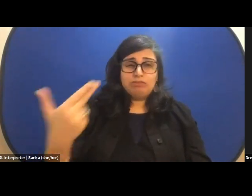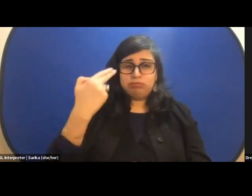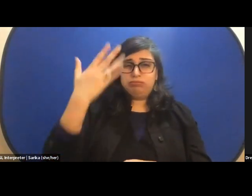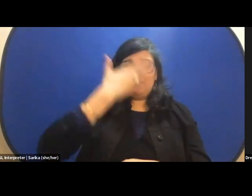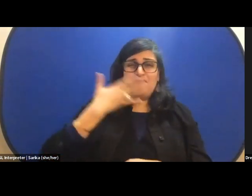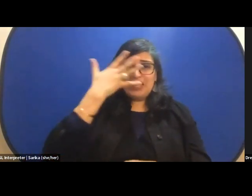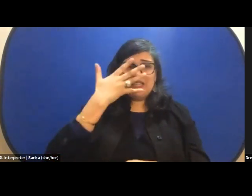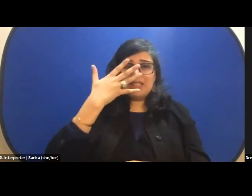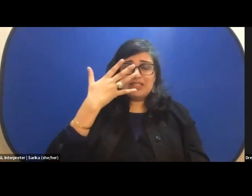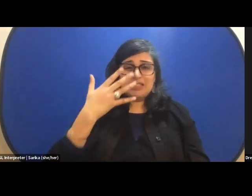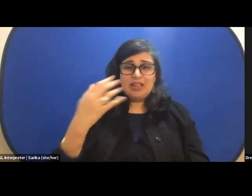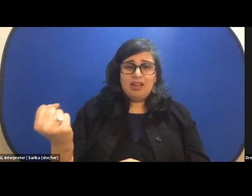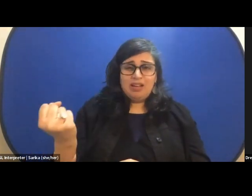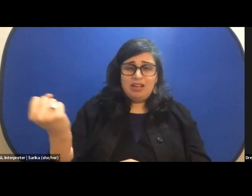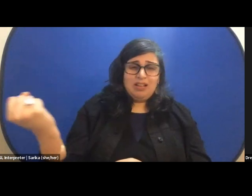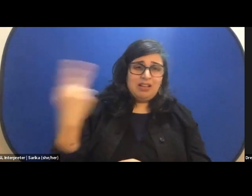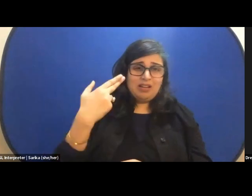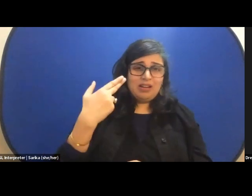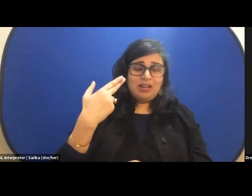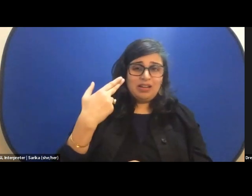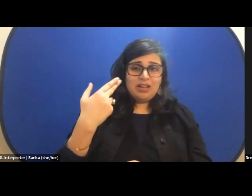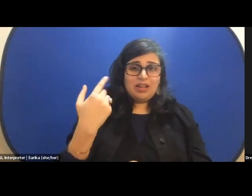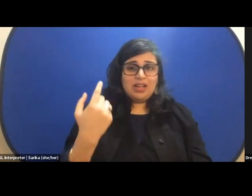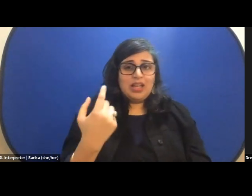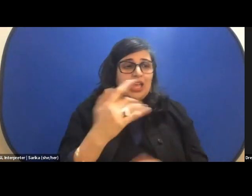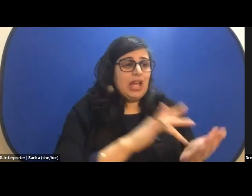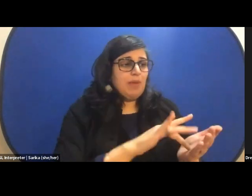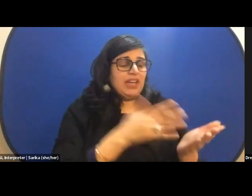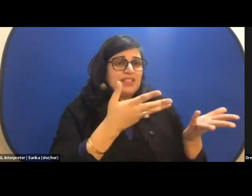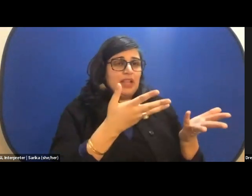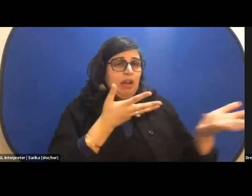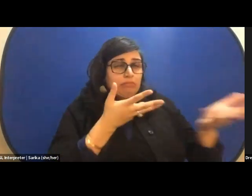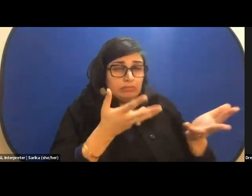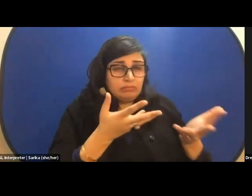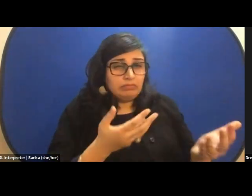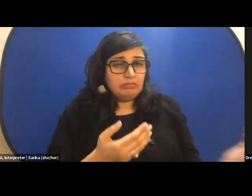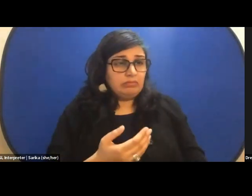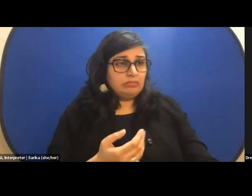included myself. On July 2020, I was shot in the face by a tear